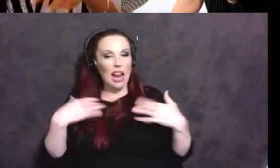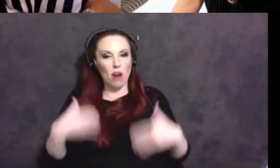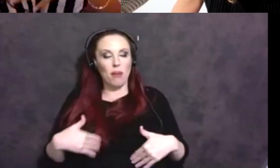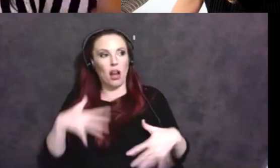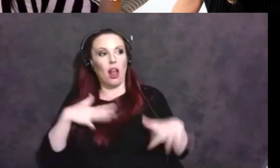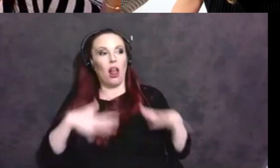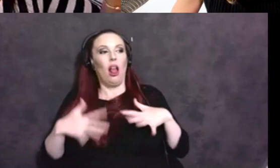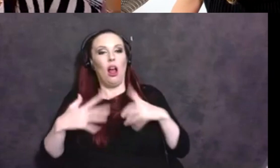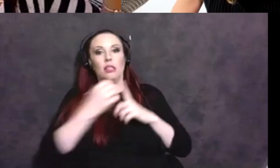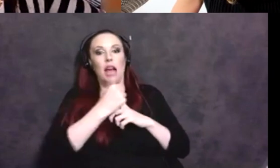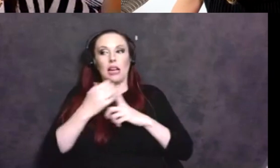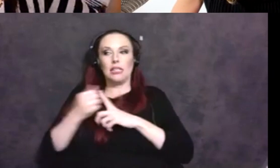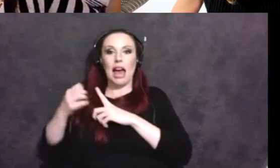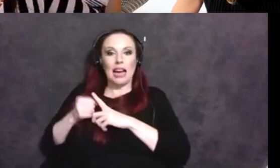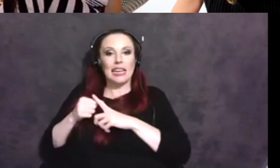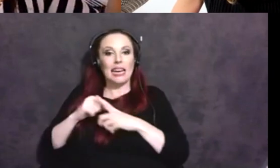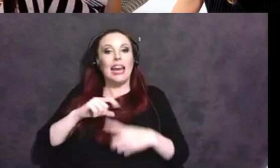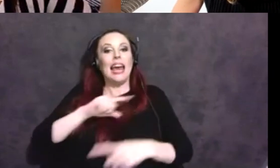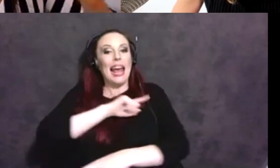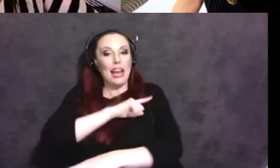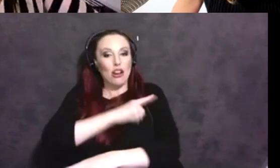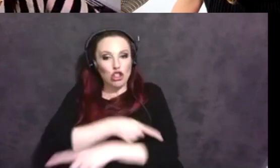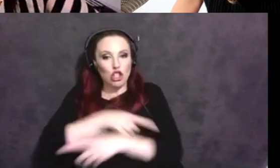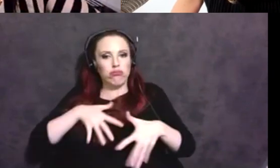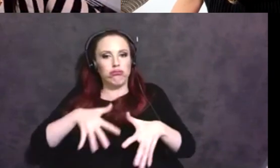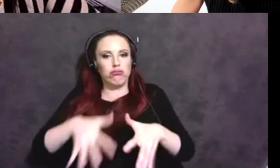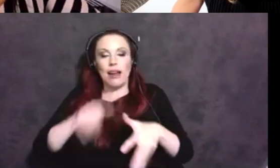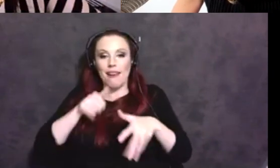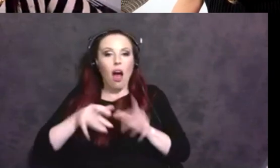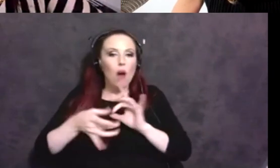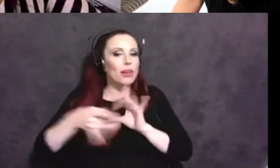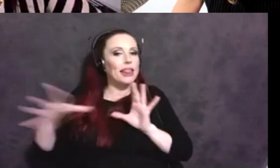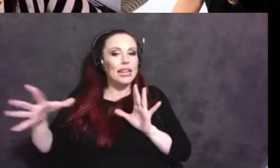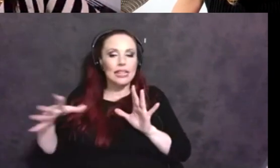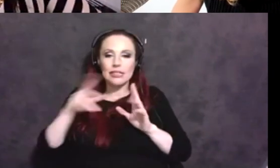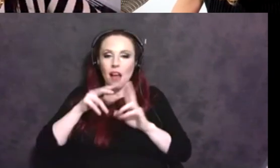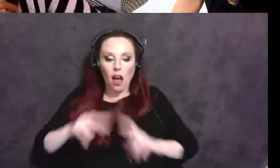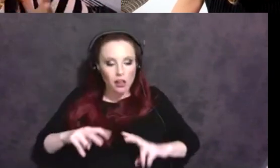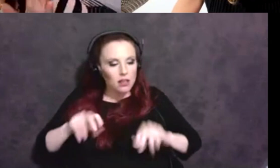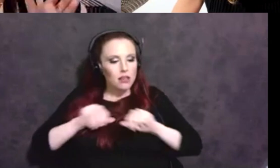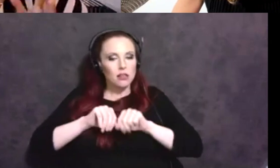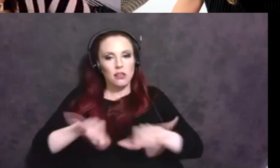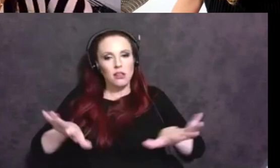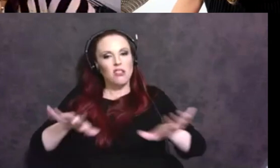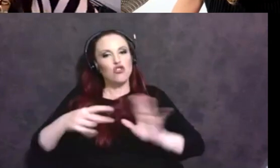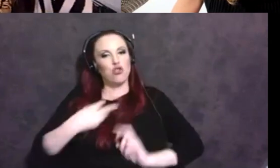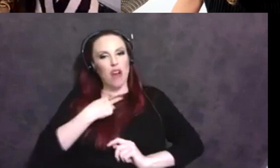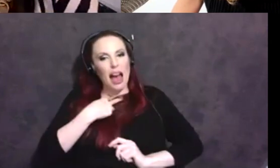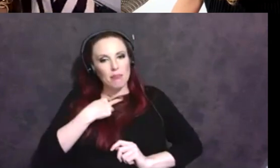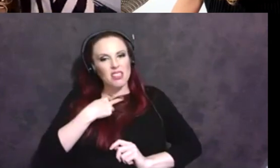is a real thing. The constantly having hate coming our way and our body saying I am under